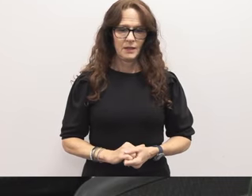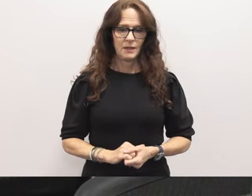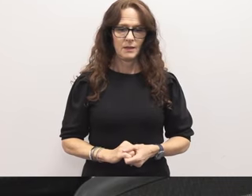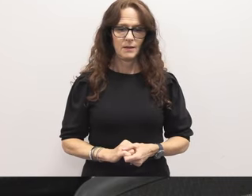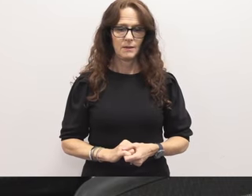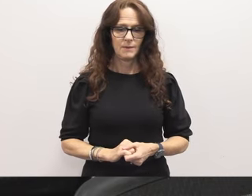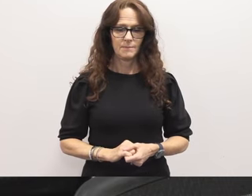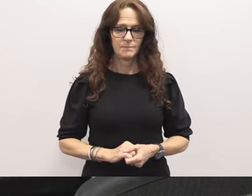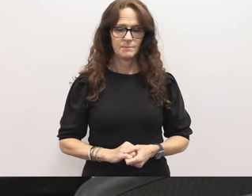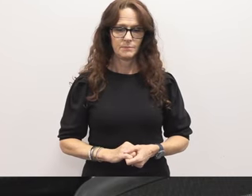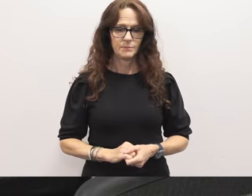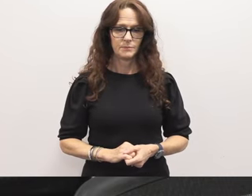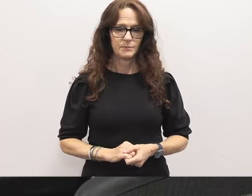When I got to Stanford,